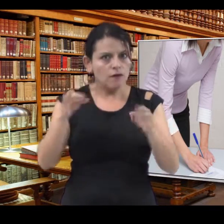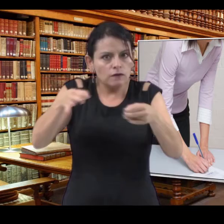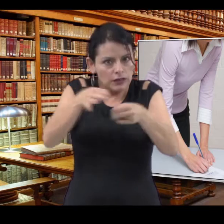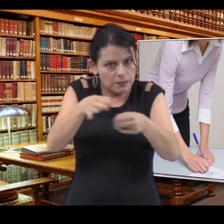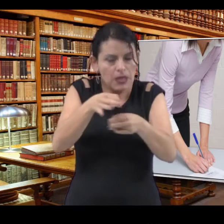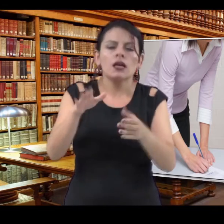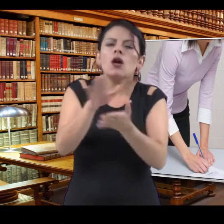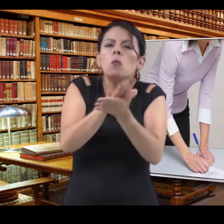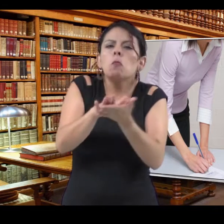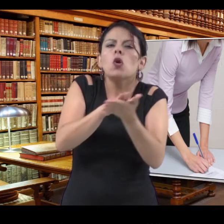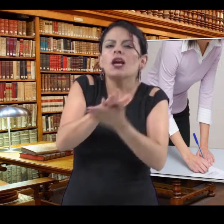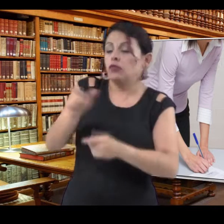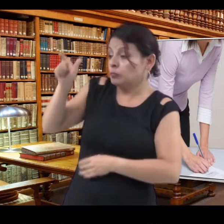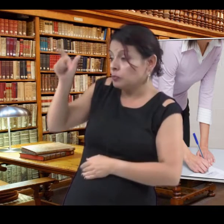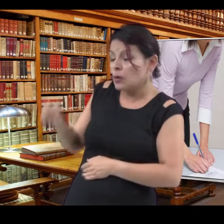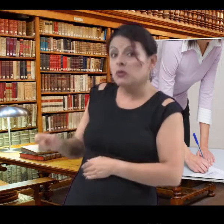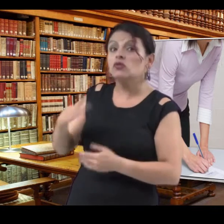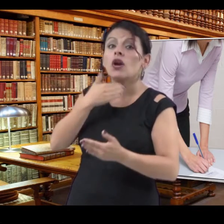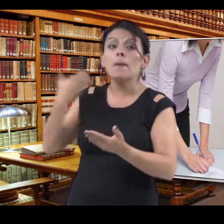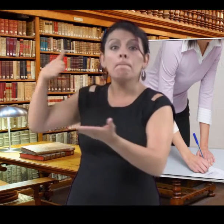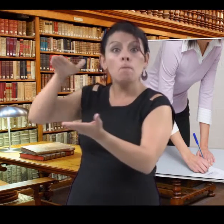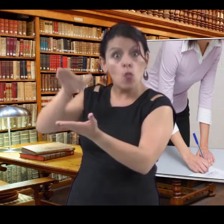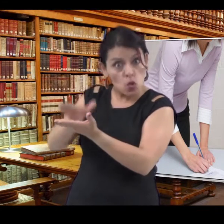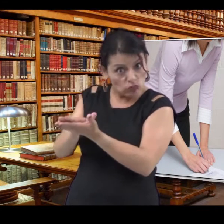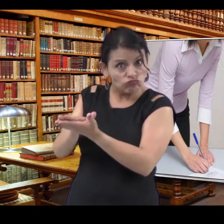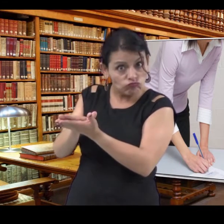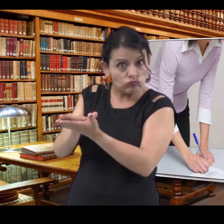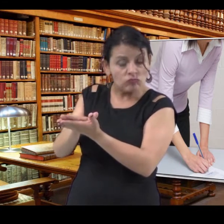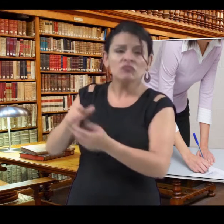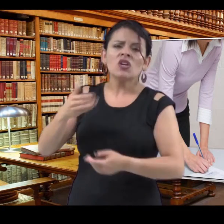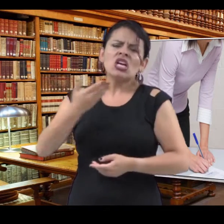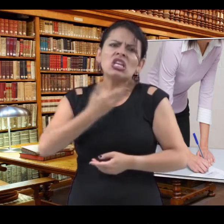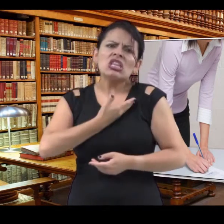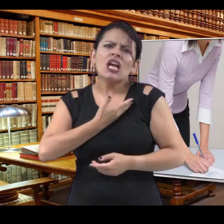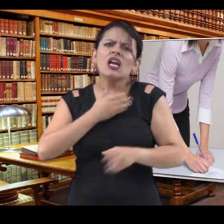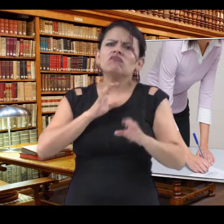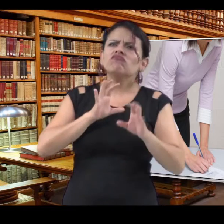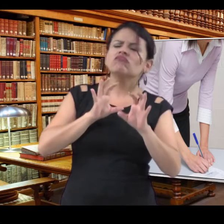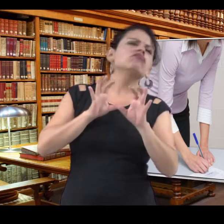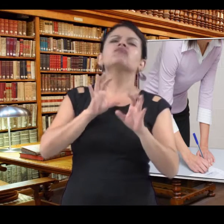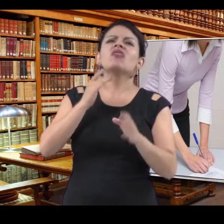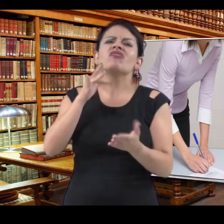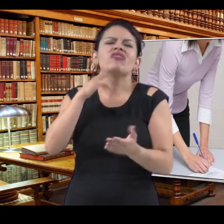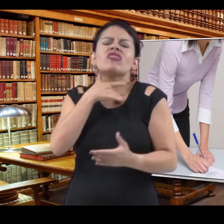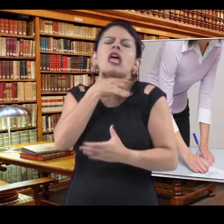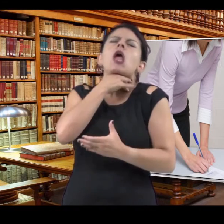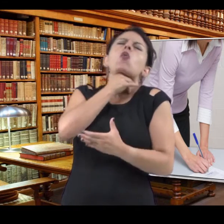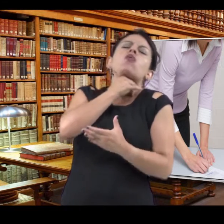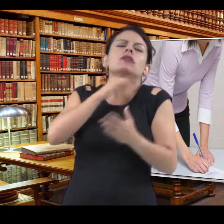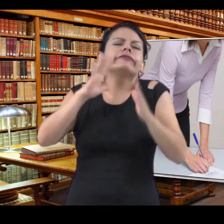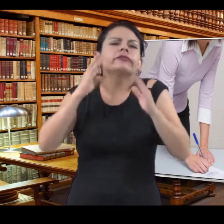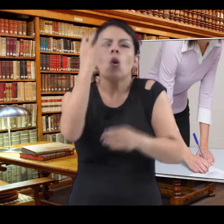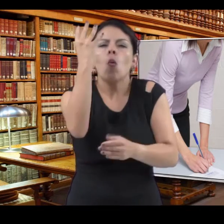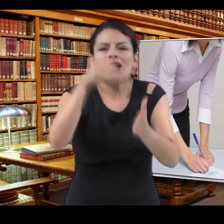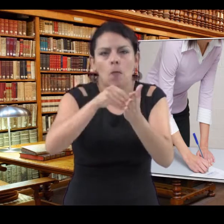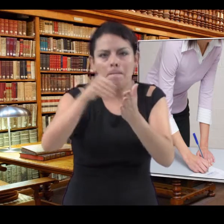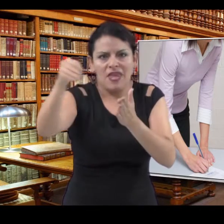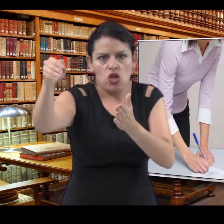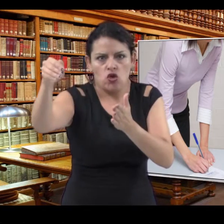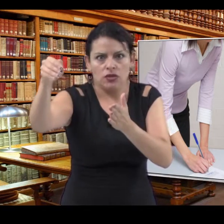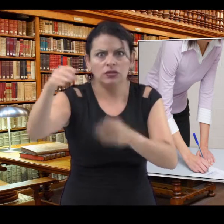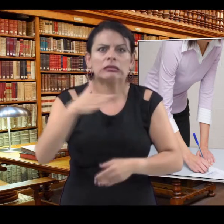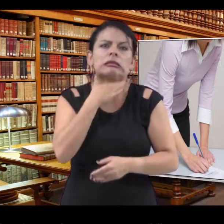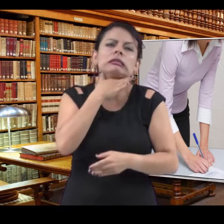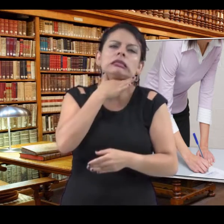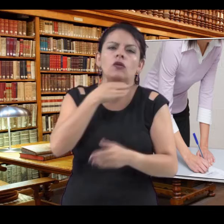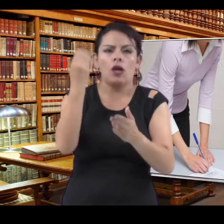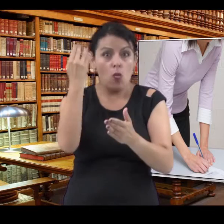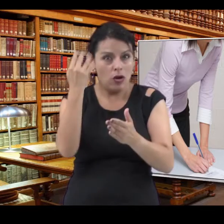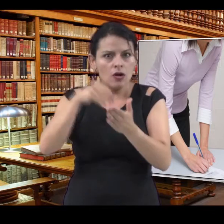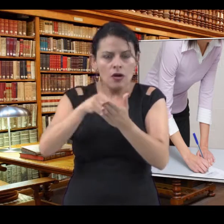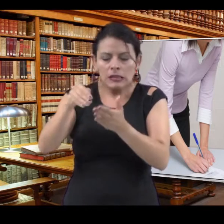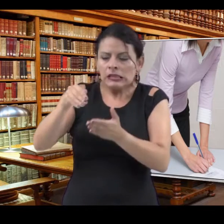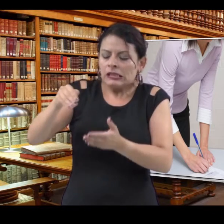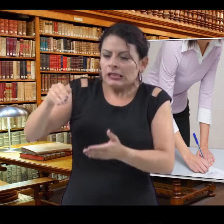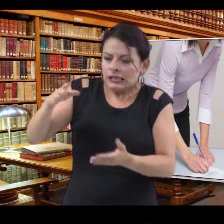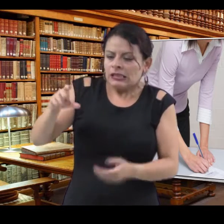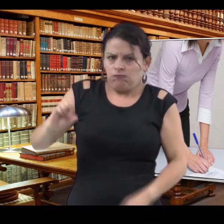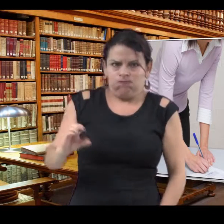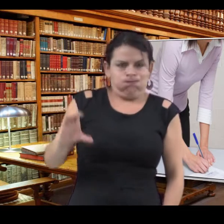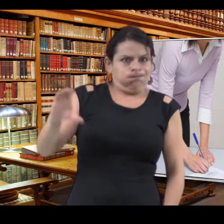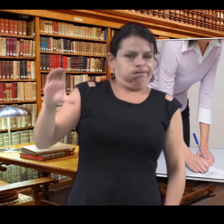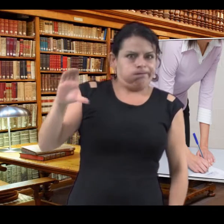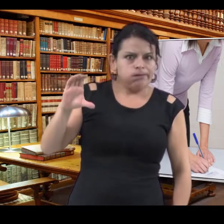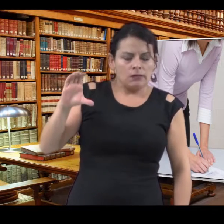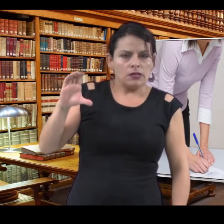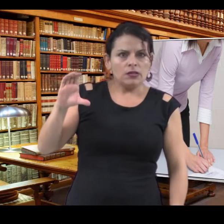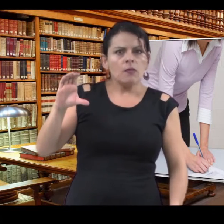The way this works is, for example, if someone dies with a debt of 4 000 000 CLP